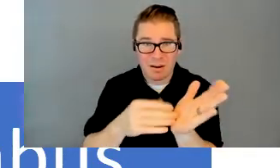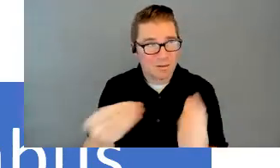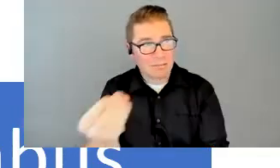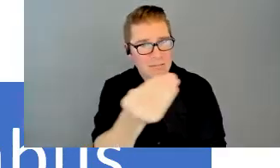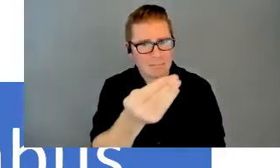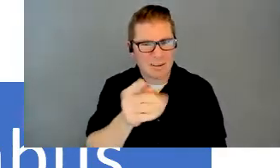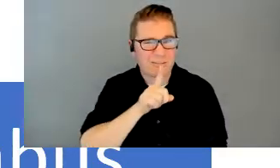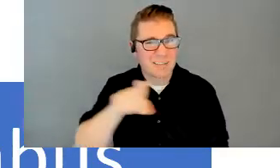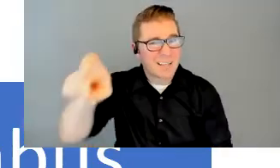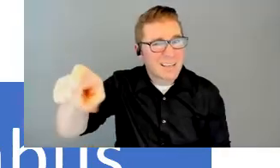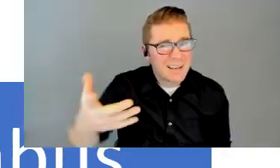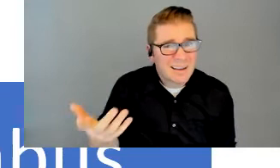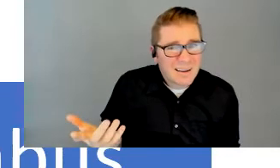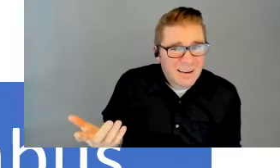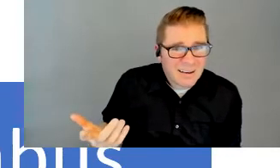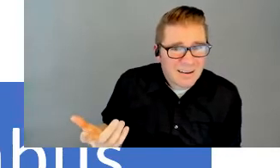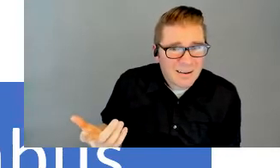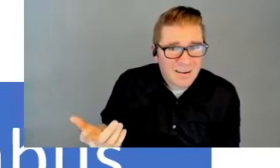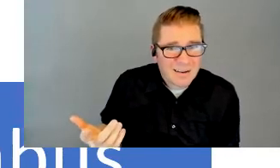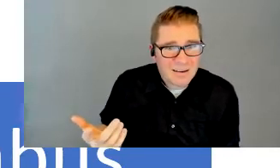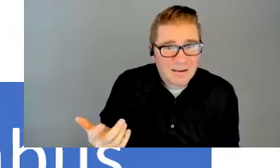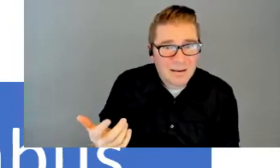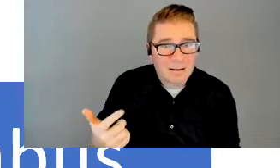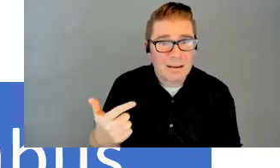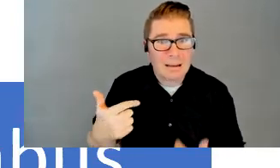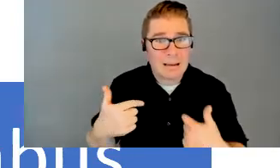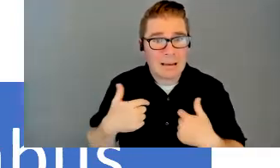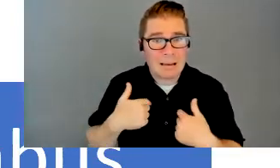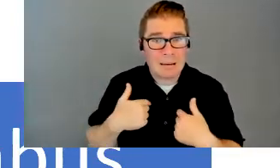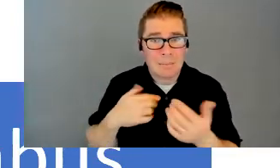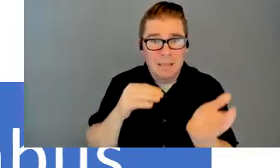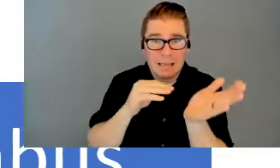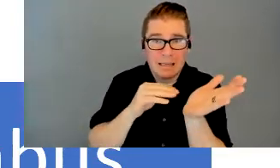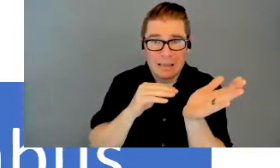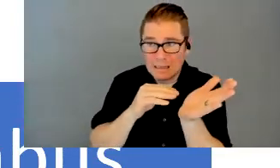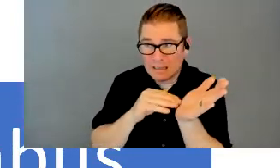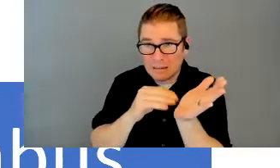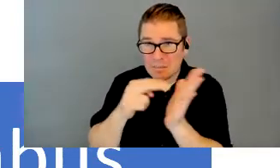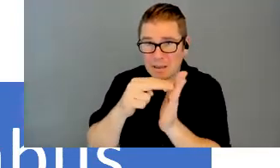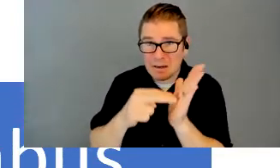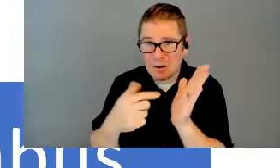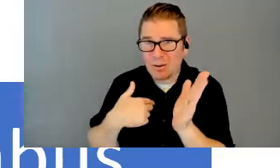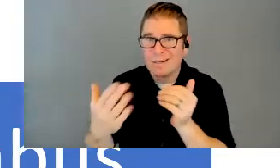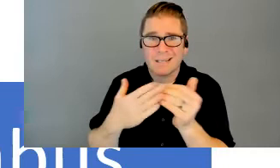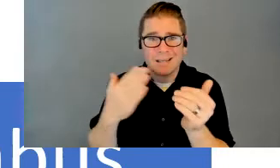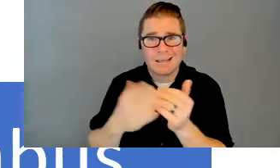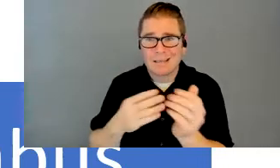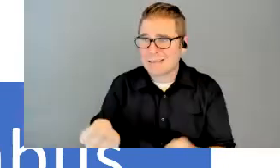I can get a medical note really easily because I have really good medical insurance. I can get a medical note.